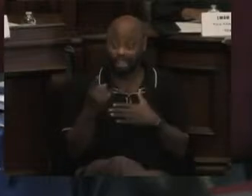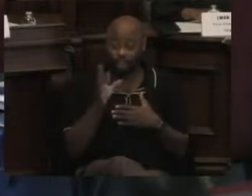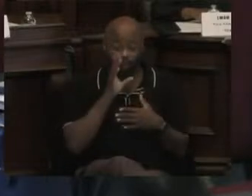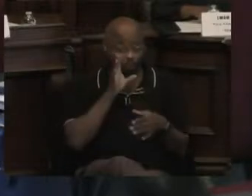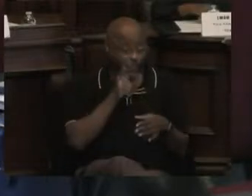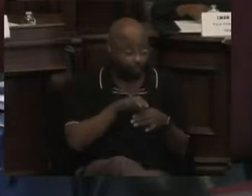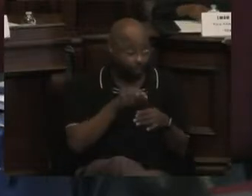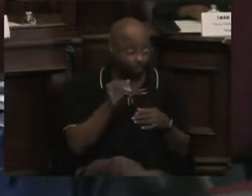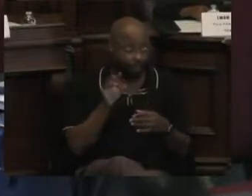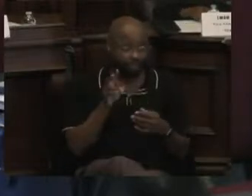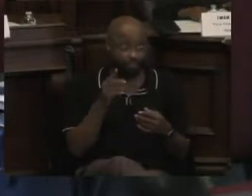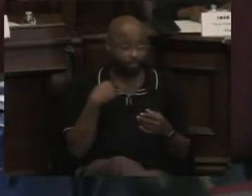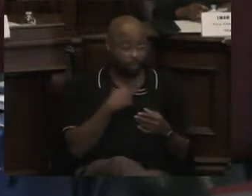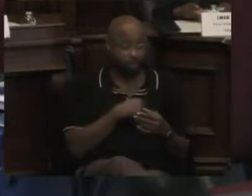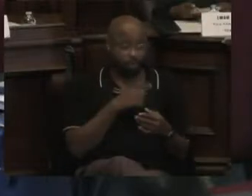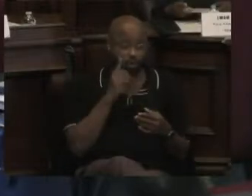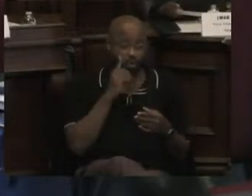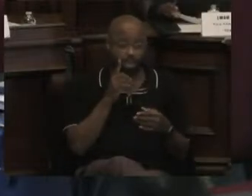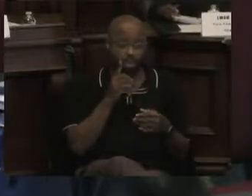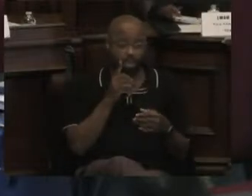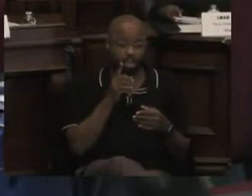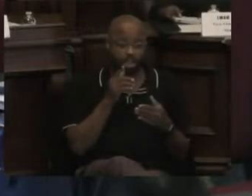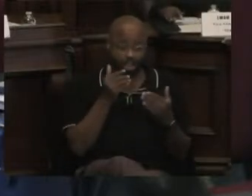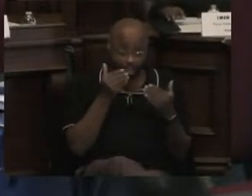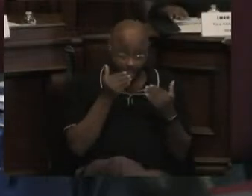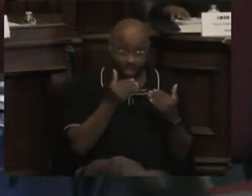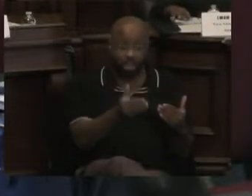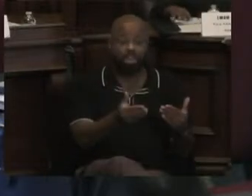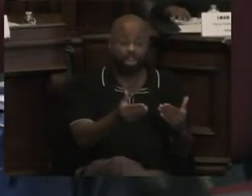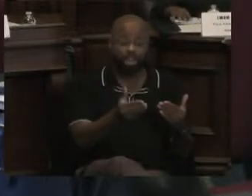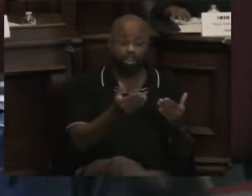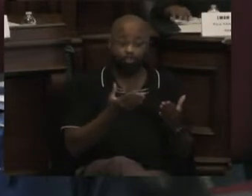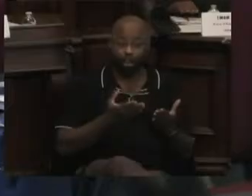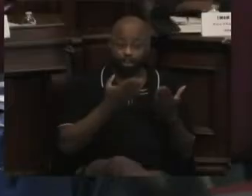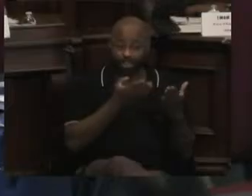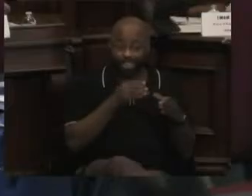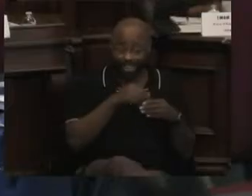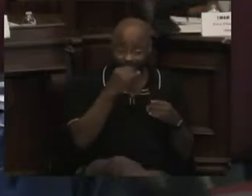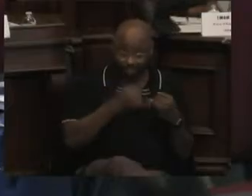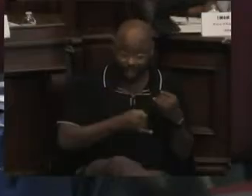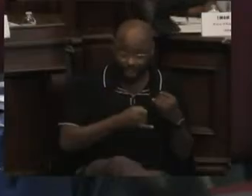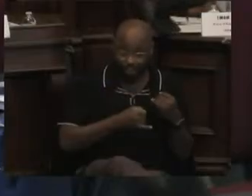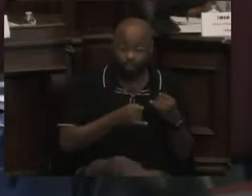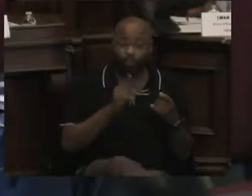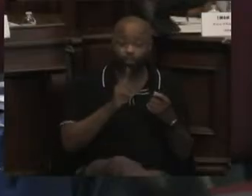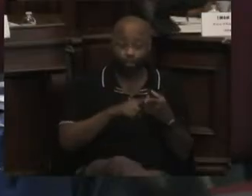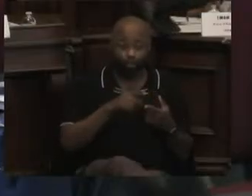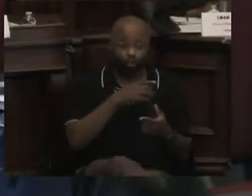public input. And so later today, you would vote on